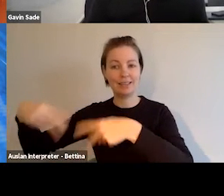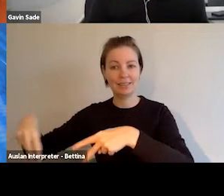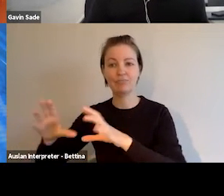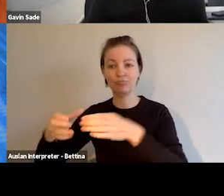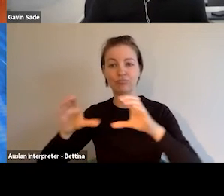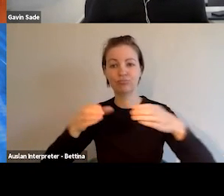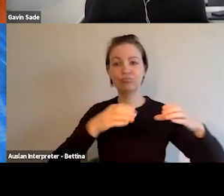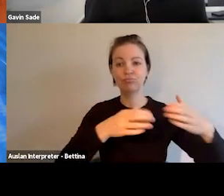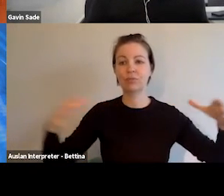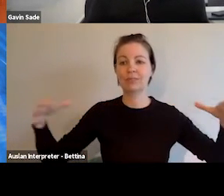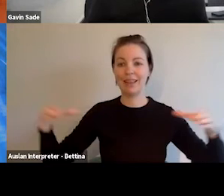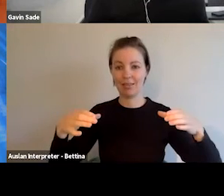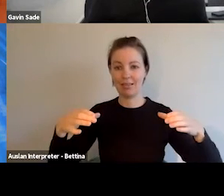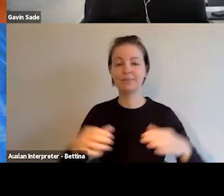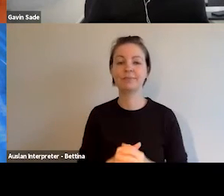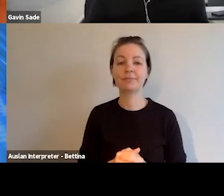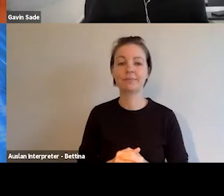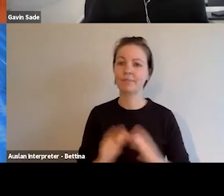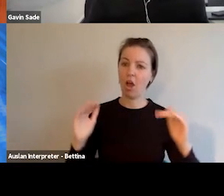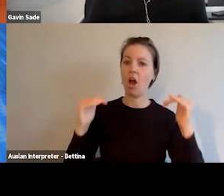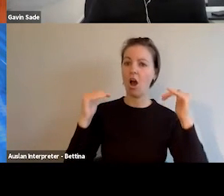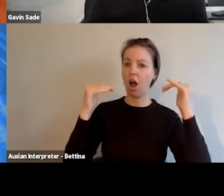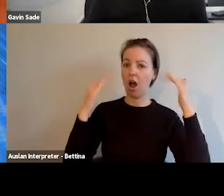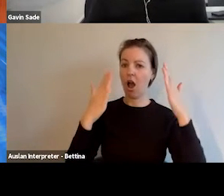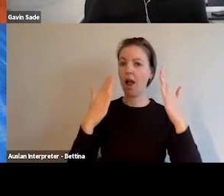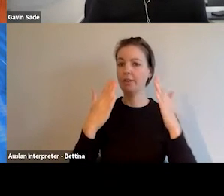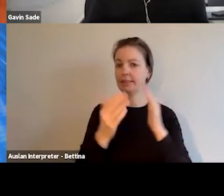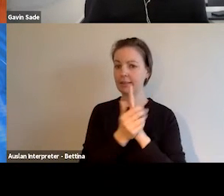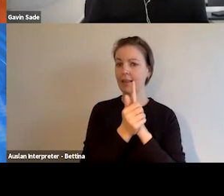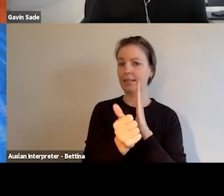And so they were all high-performing students that were very interested in this provocation of